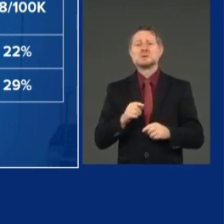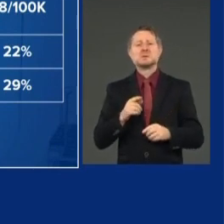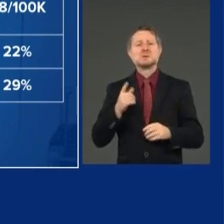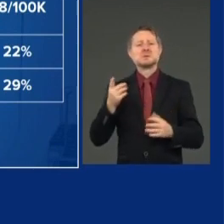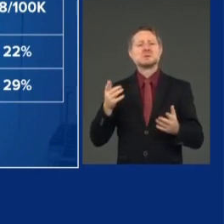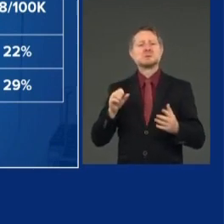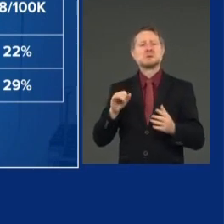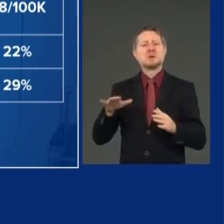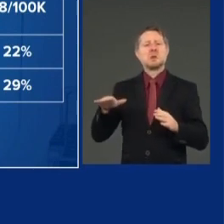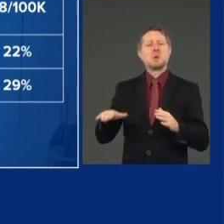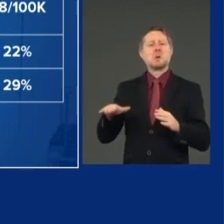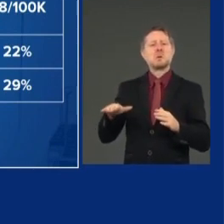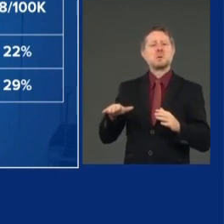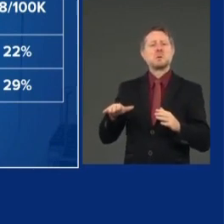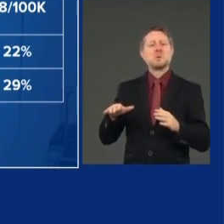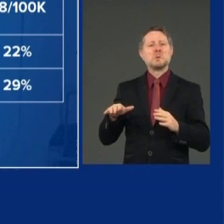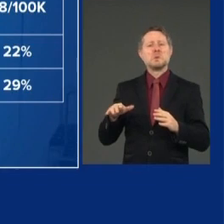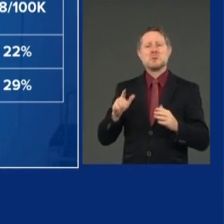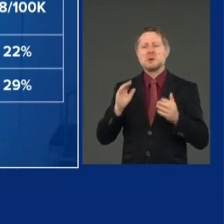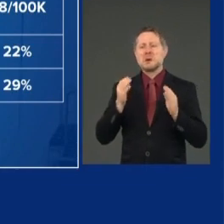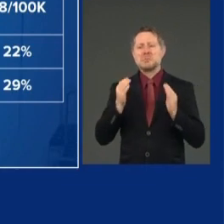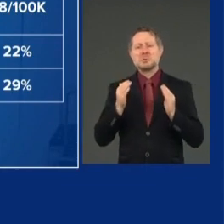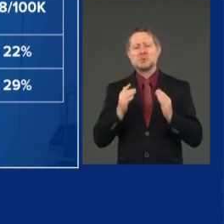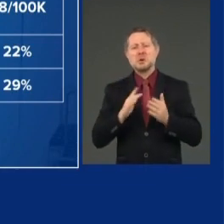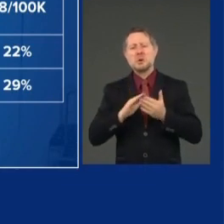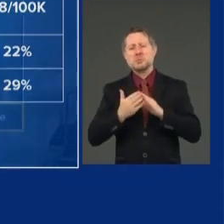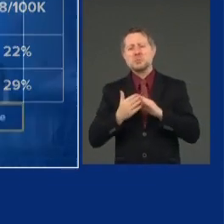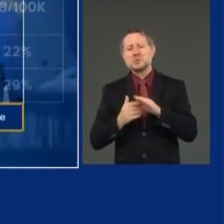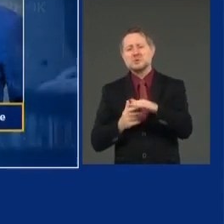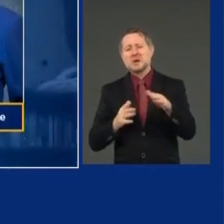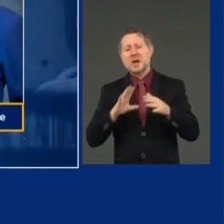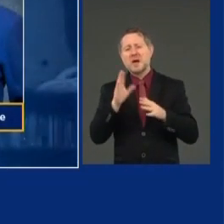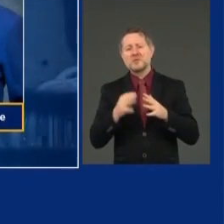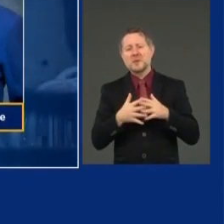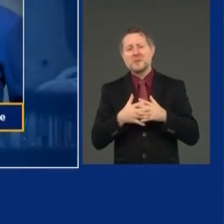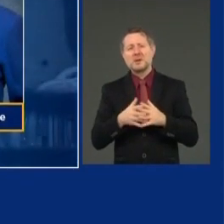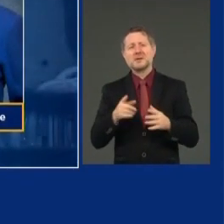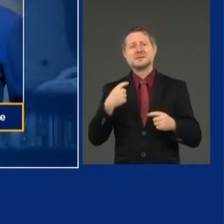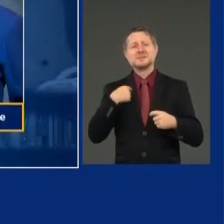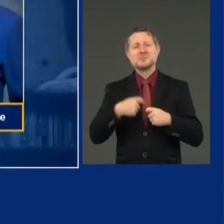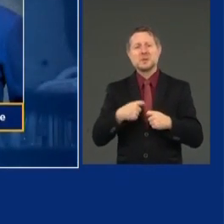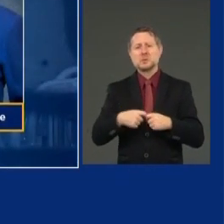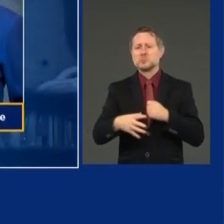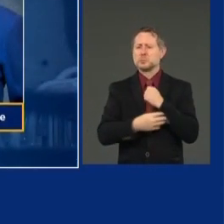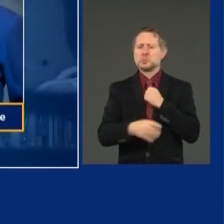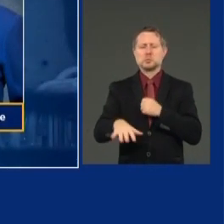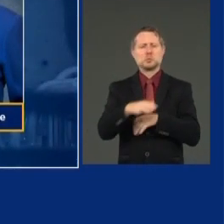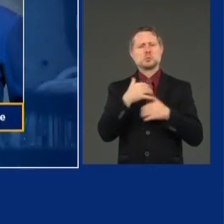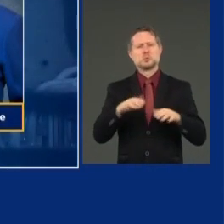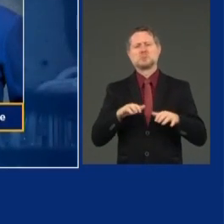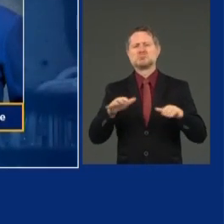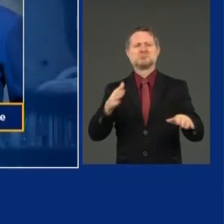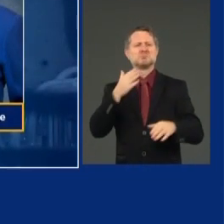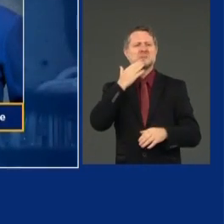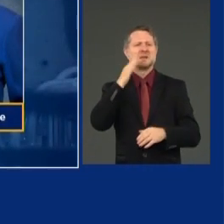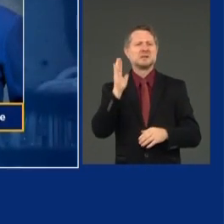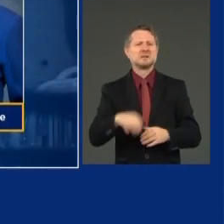SO IT'S ALL ACROSS THE CITY.